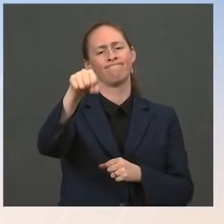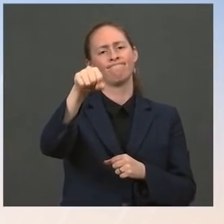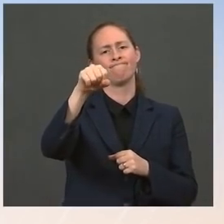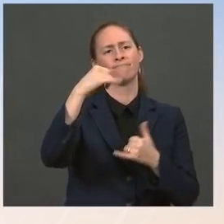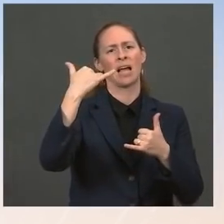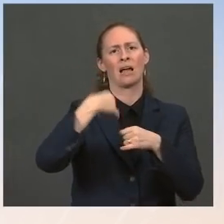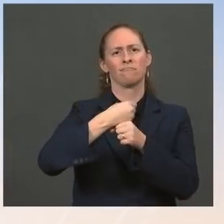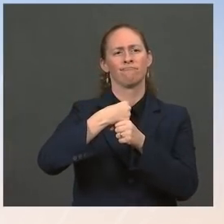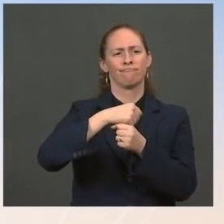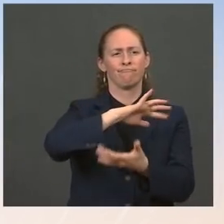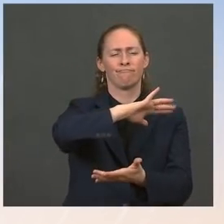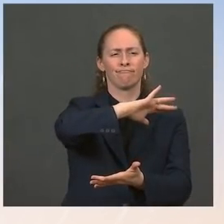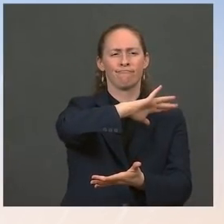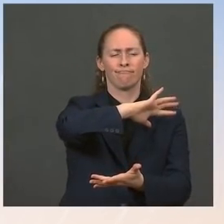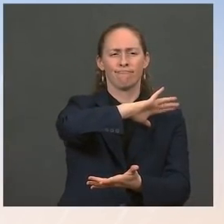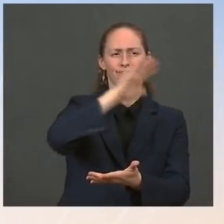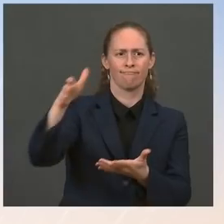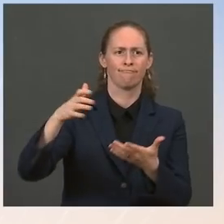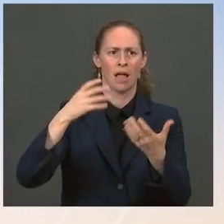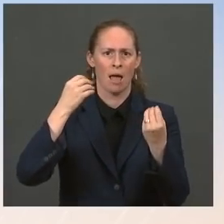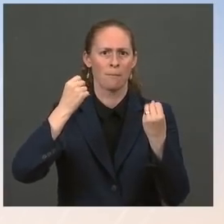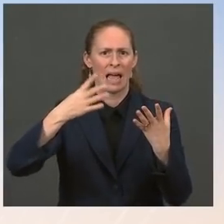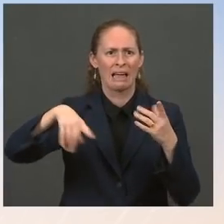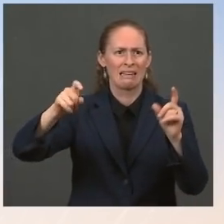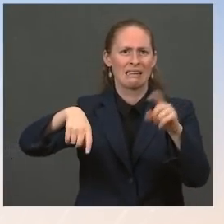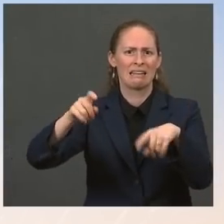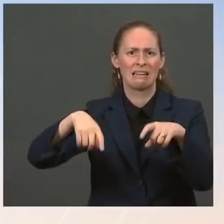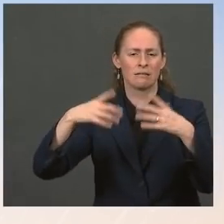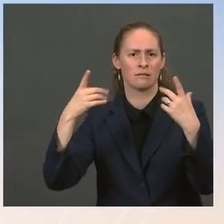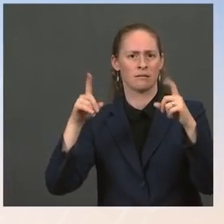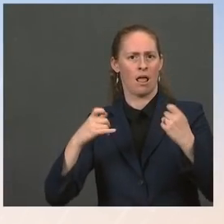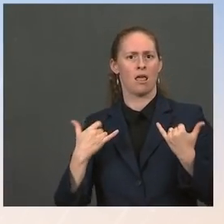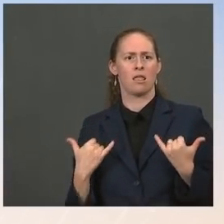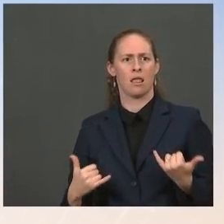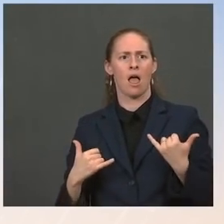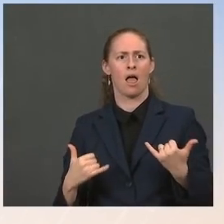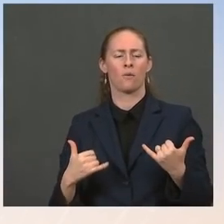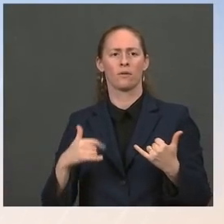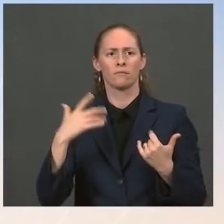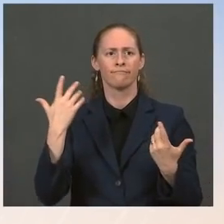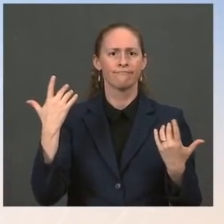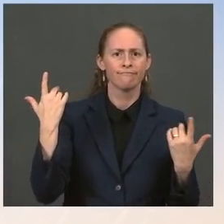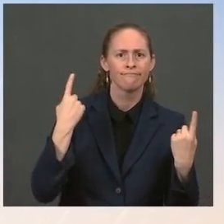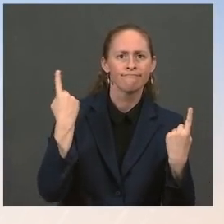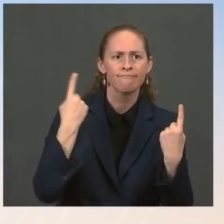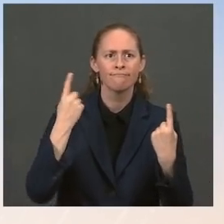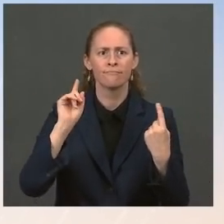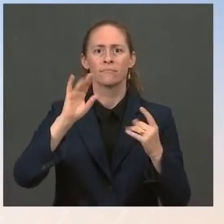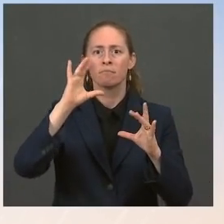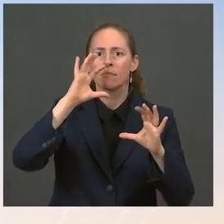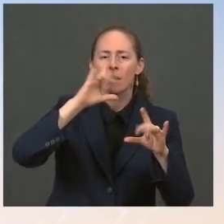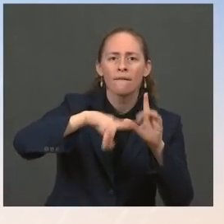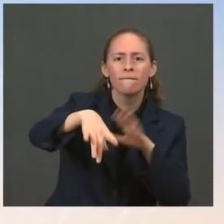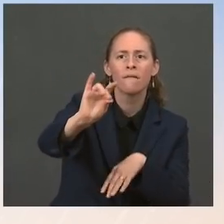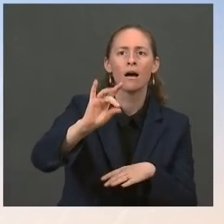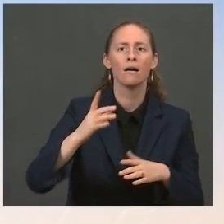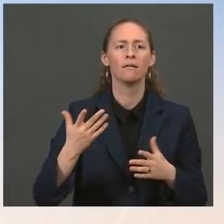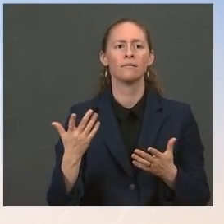and getting tests, and making them, and people going out and being able to get them easily. We announced a $2 billion investment in September.